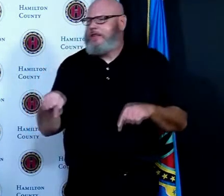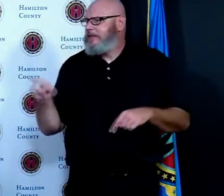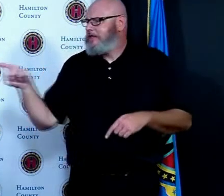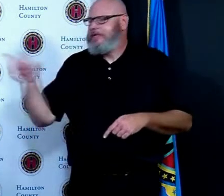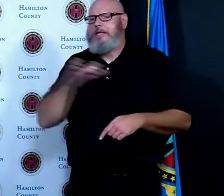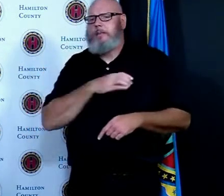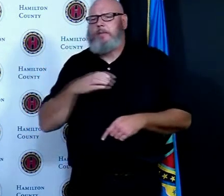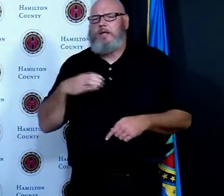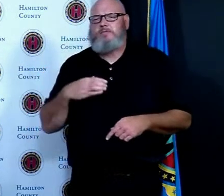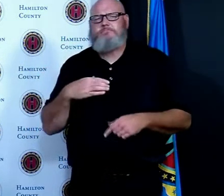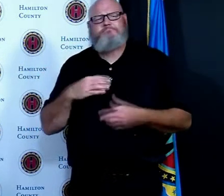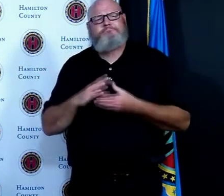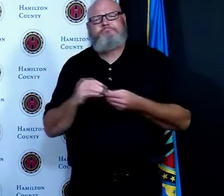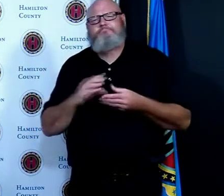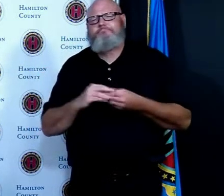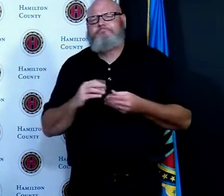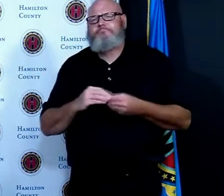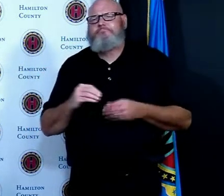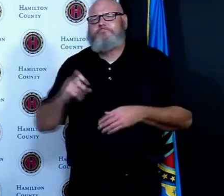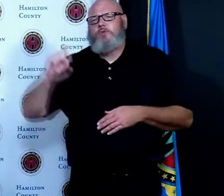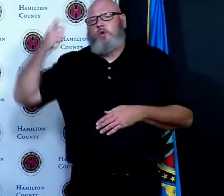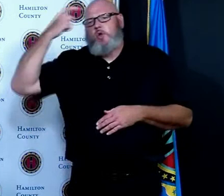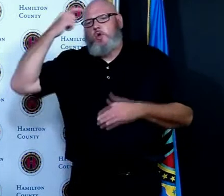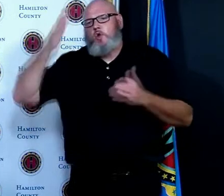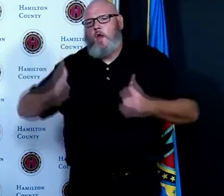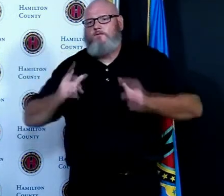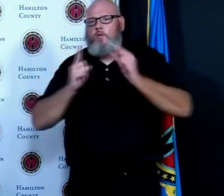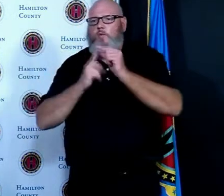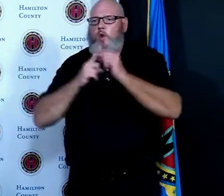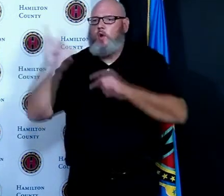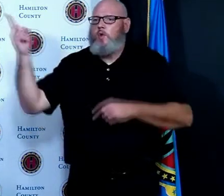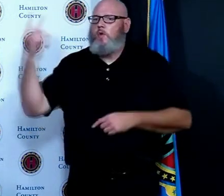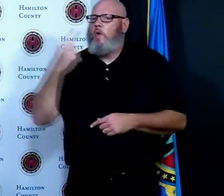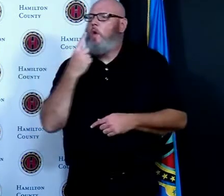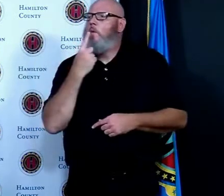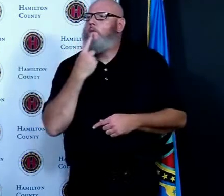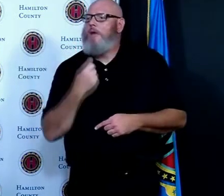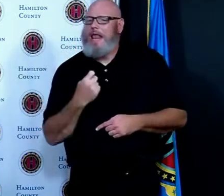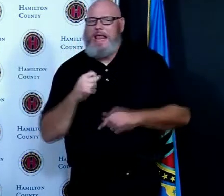heard from the Governor the red tide shocking when you hear the Governor saying those words